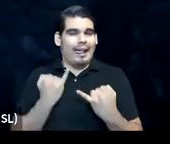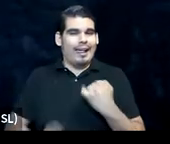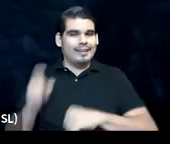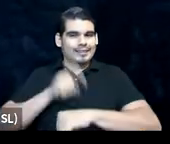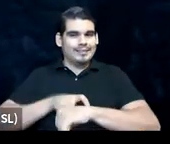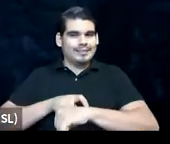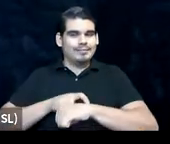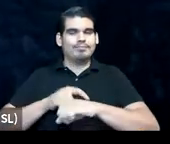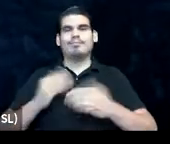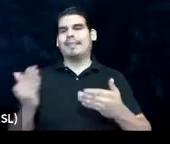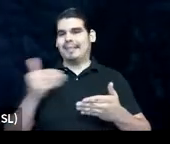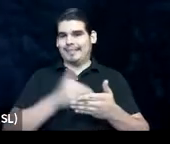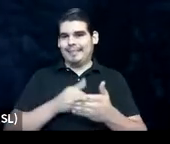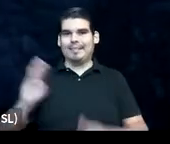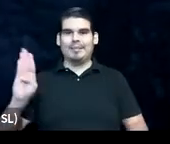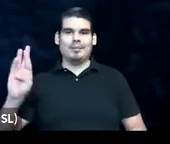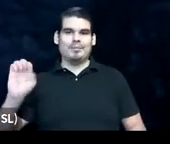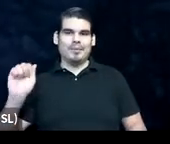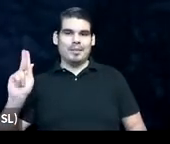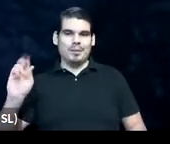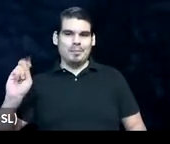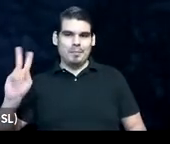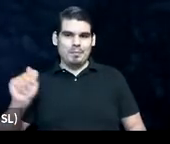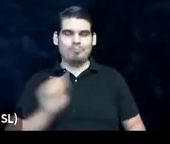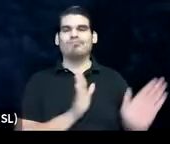That you met in your breakout rooms, feel free to exchange contact information.